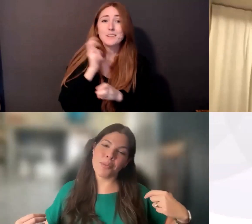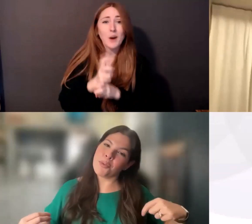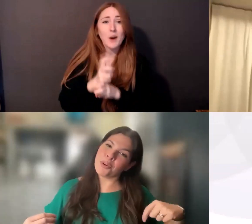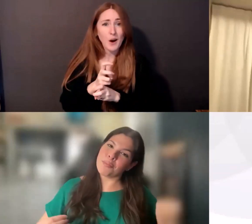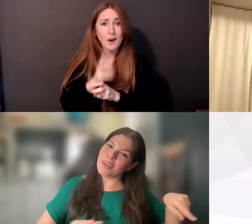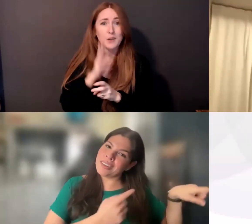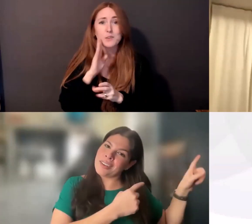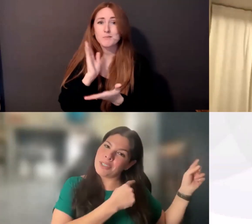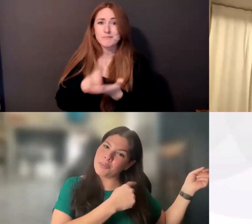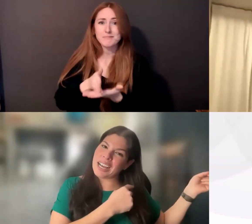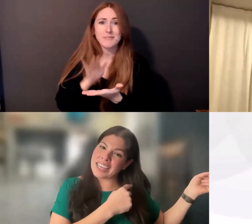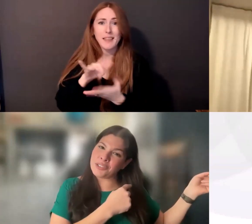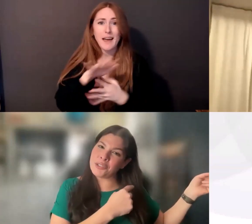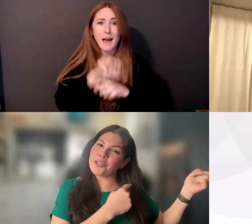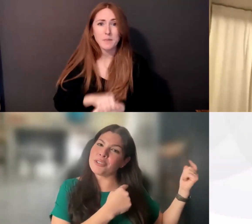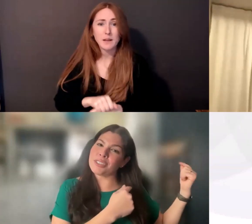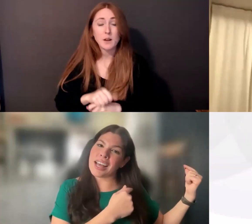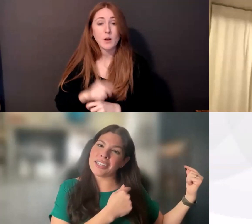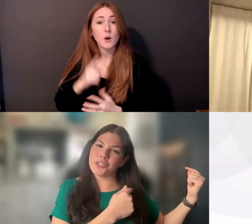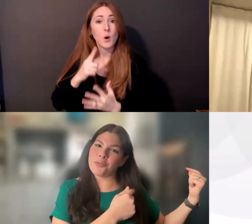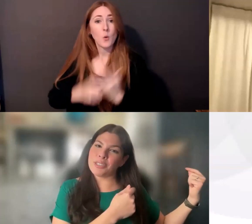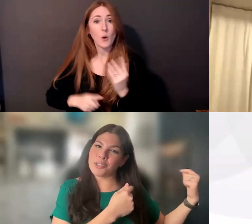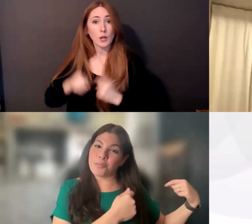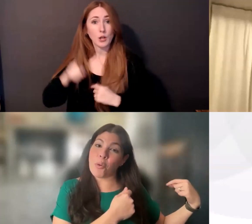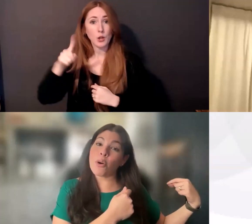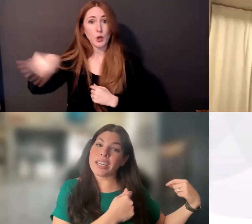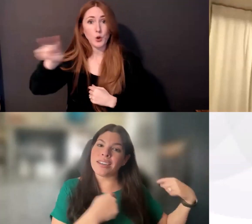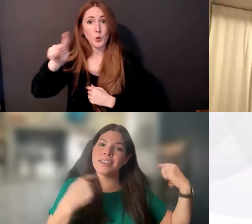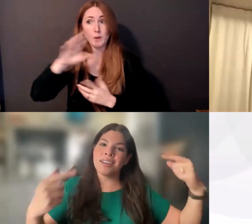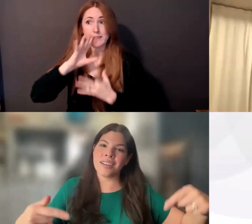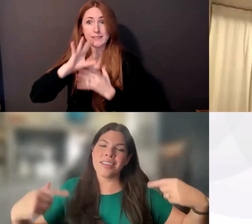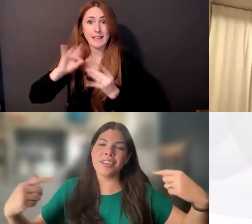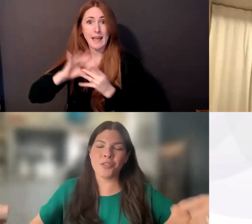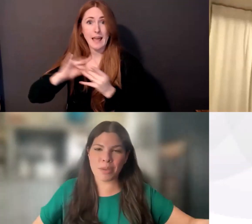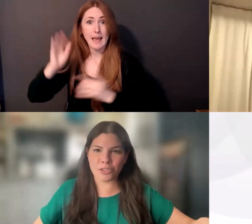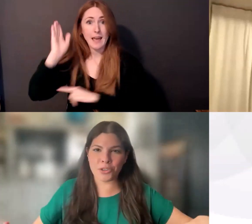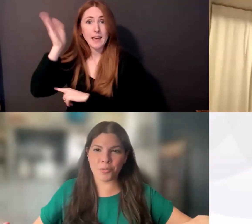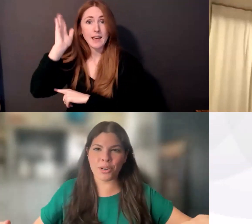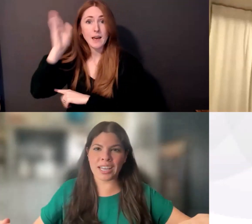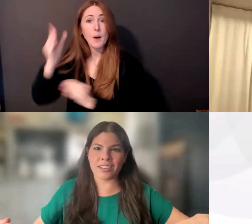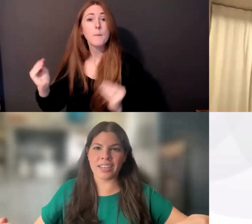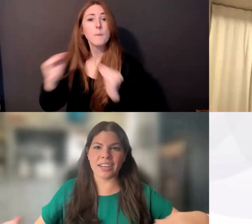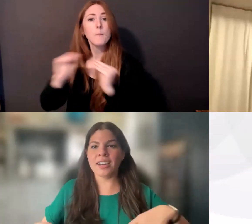be more important than what's behind you. Your slides should be supporting the information you're putting out there.